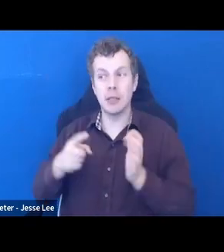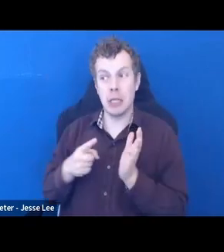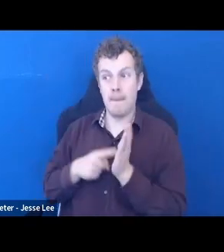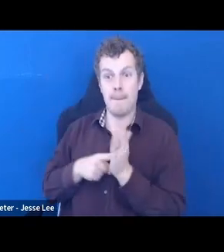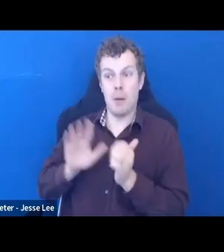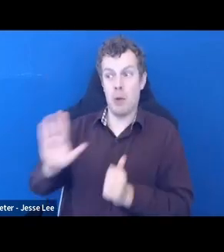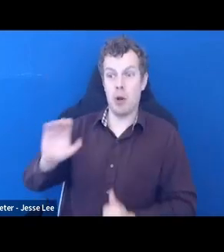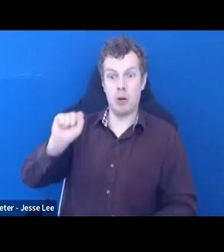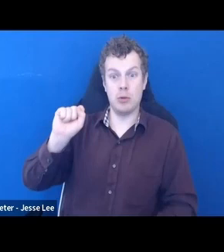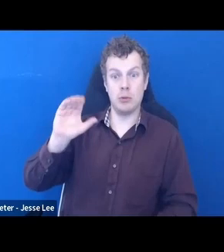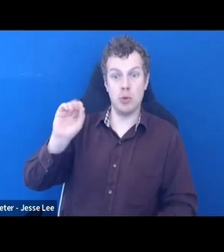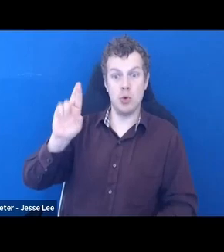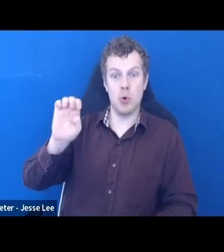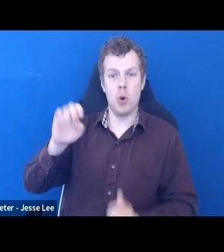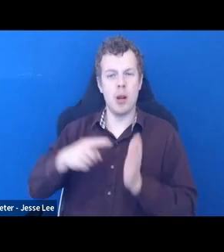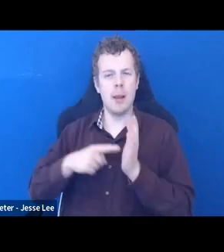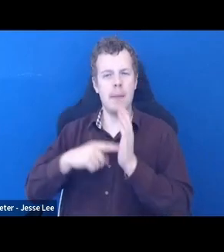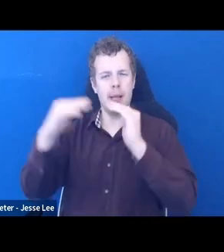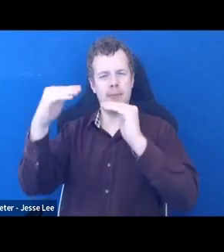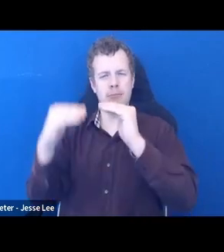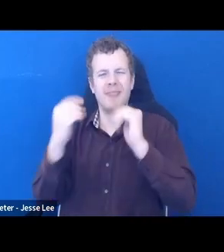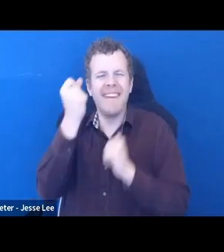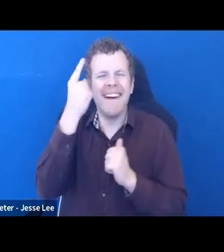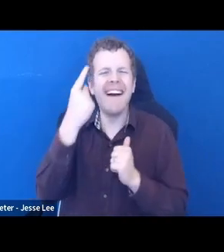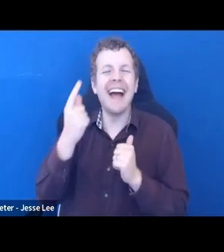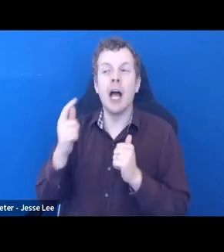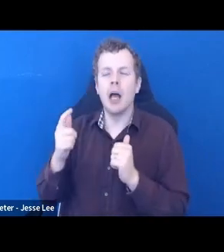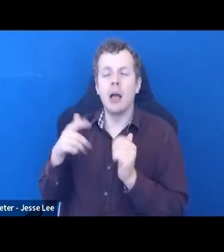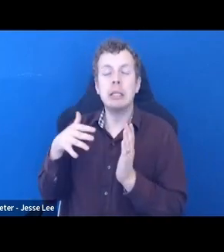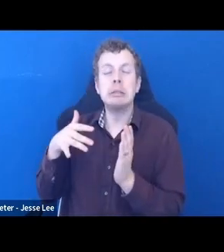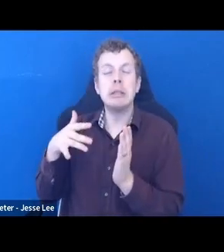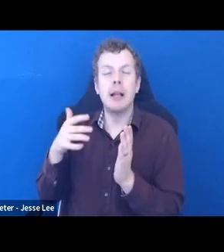Again we're dealing with small sample sizes. So we're going to see variability.